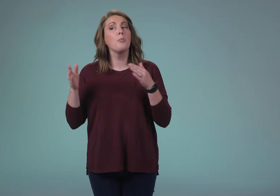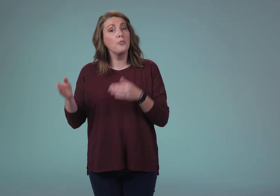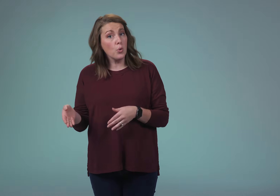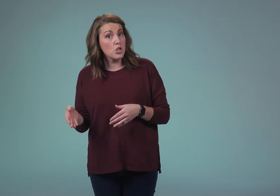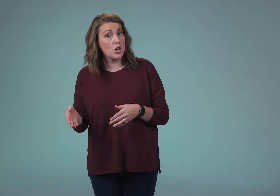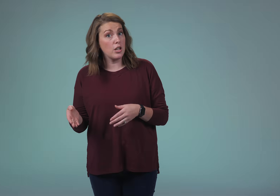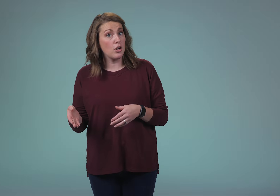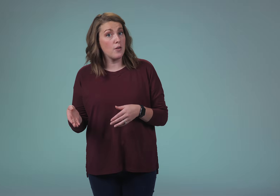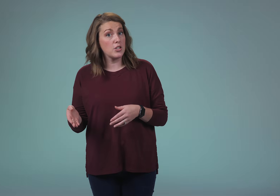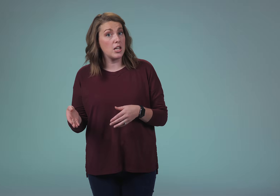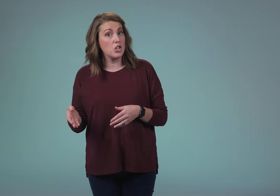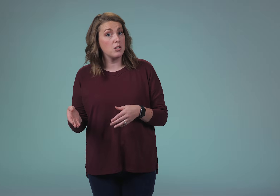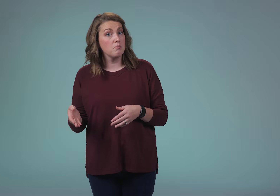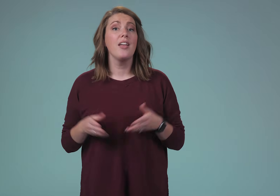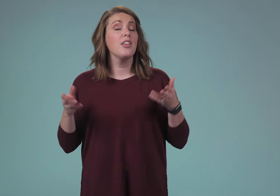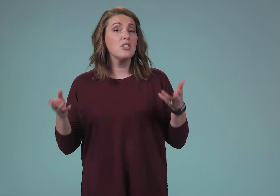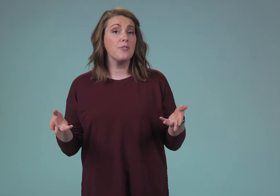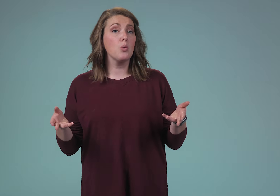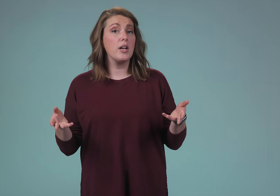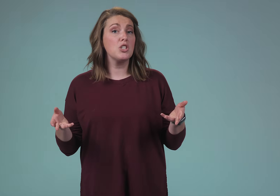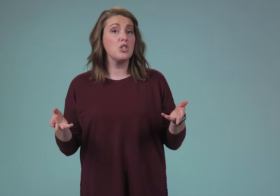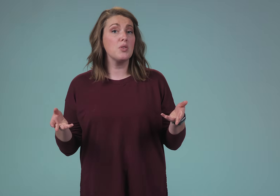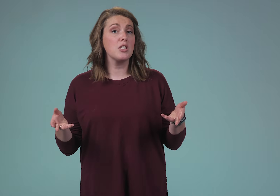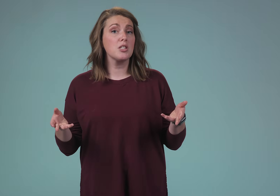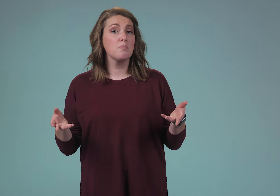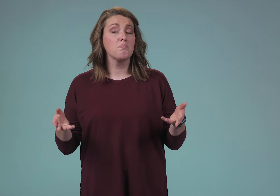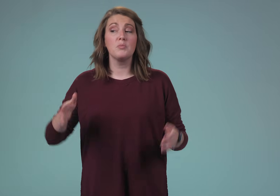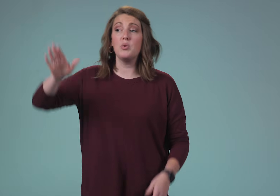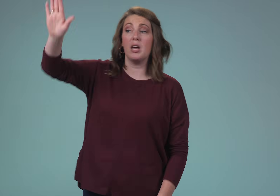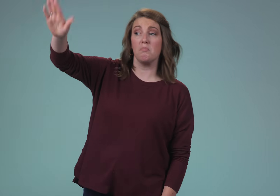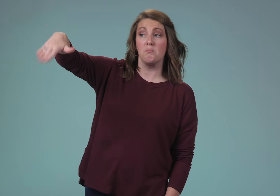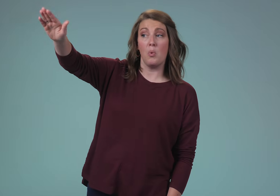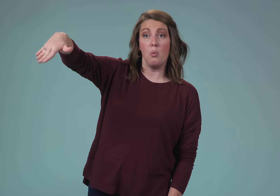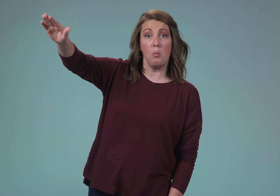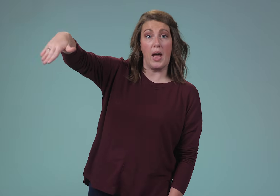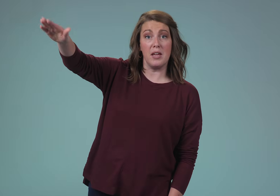before starting a conversation. There are different ways to do this: you can wave,